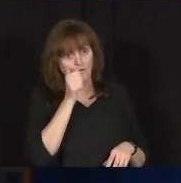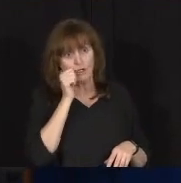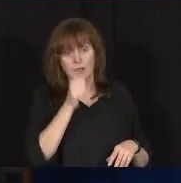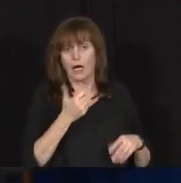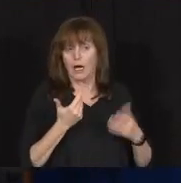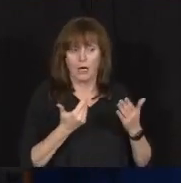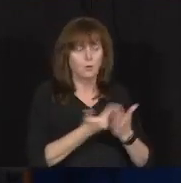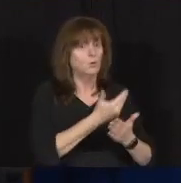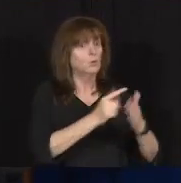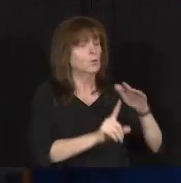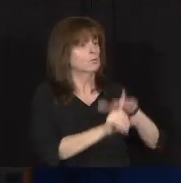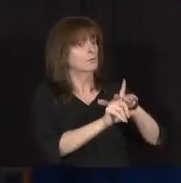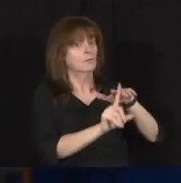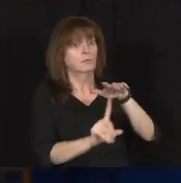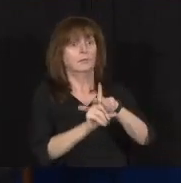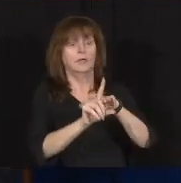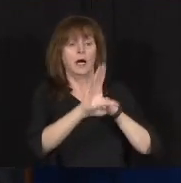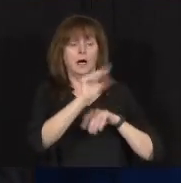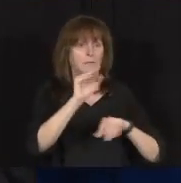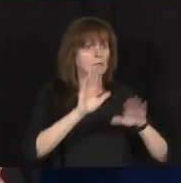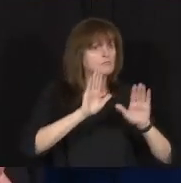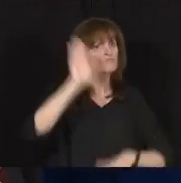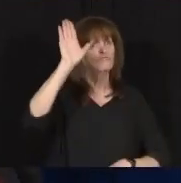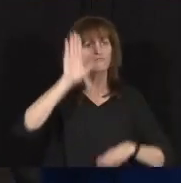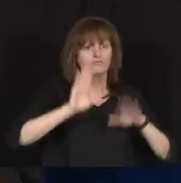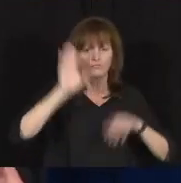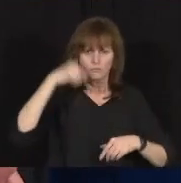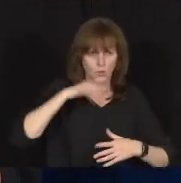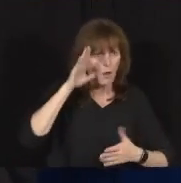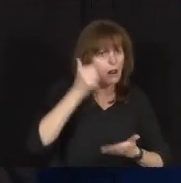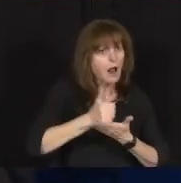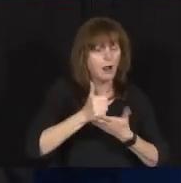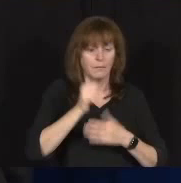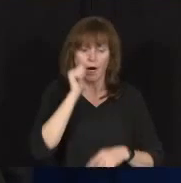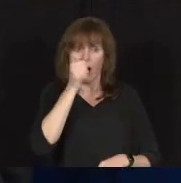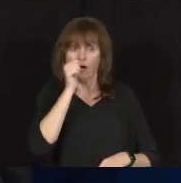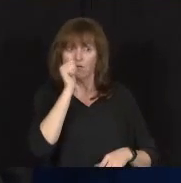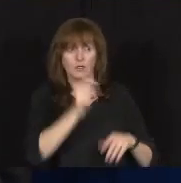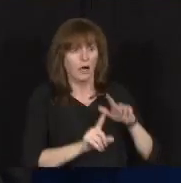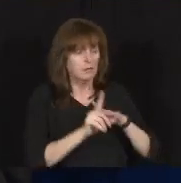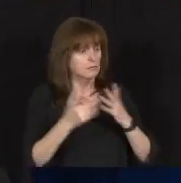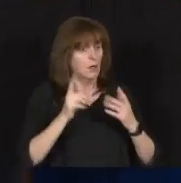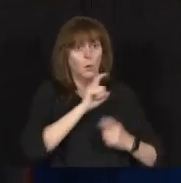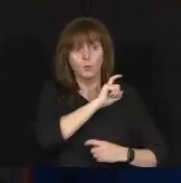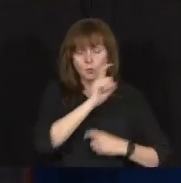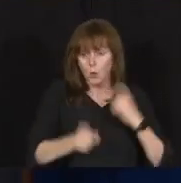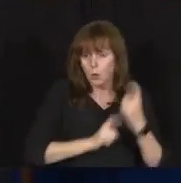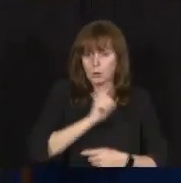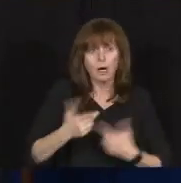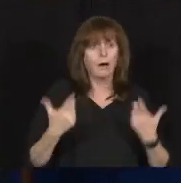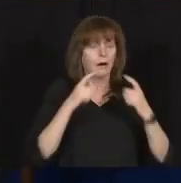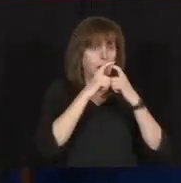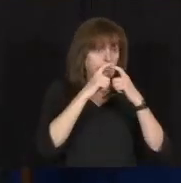out and here is a donation of masks or w e are starting to produce